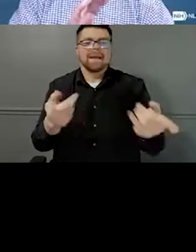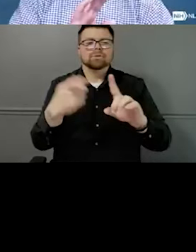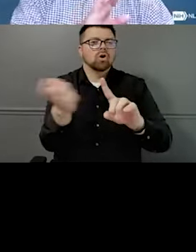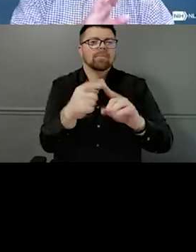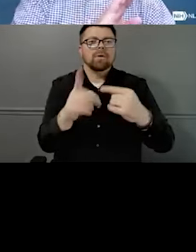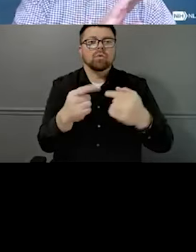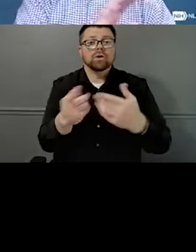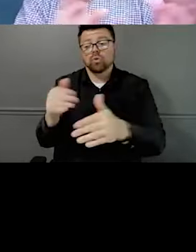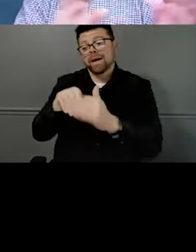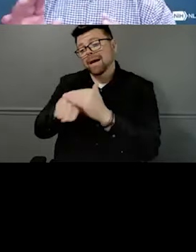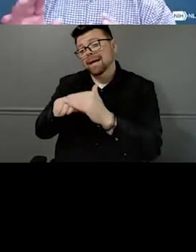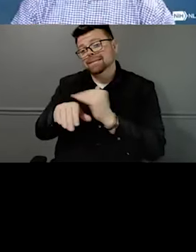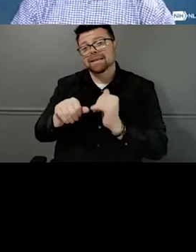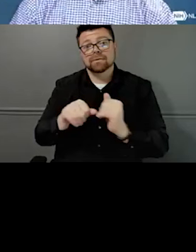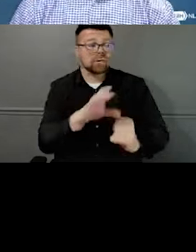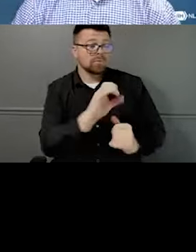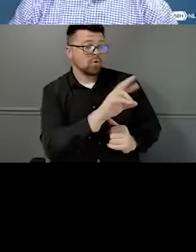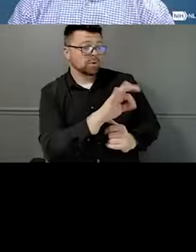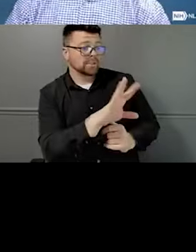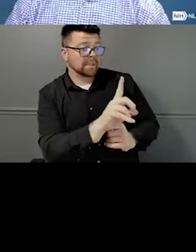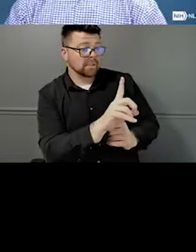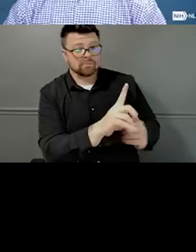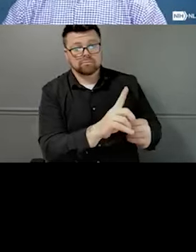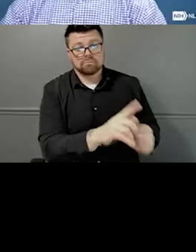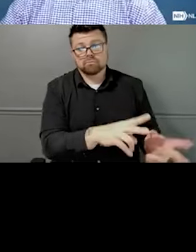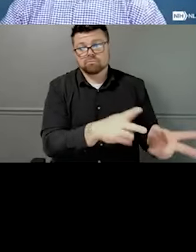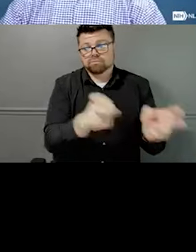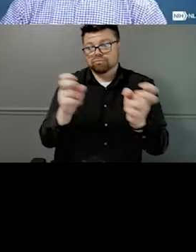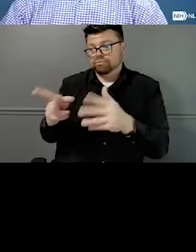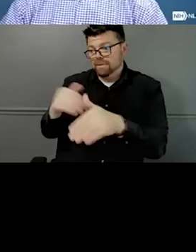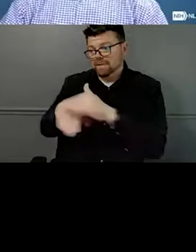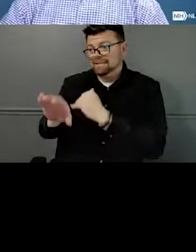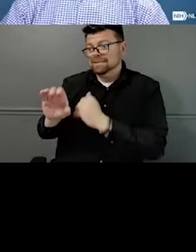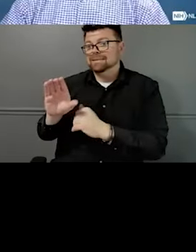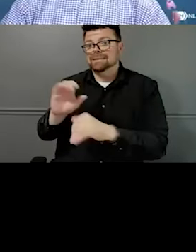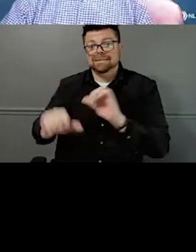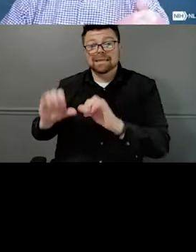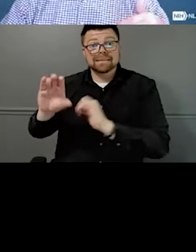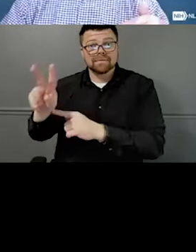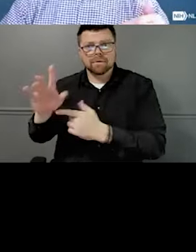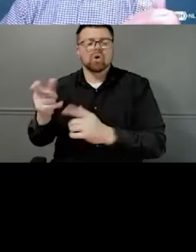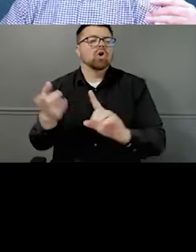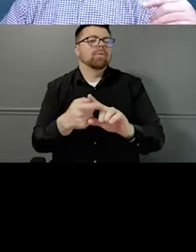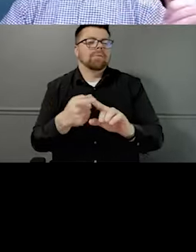in from ORCID into SciENcv. When you create a new document using